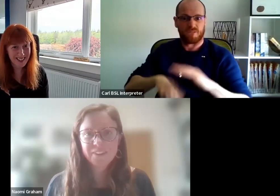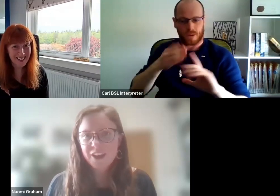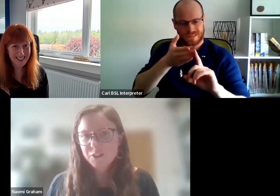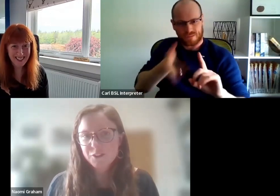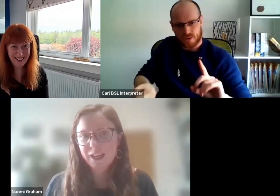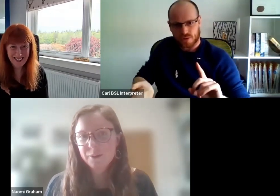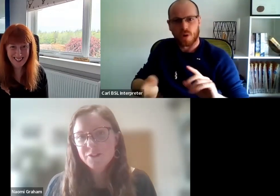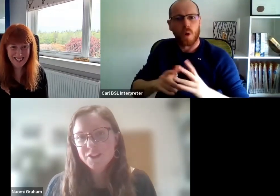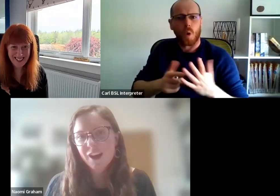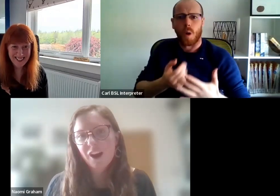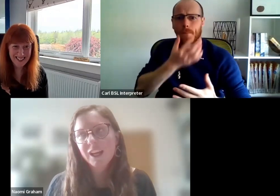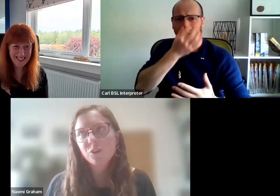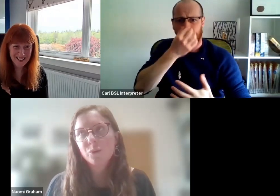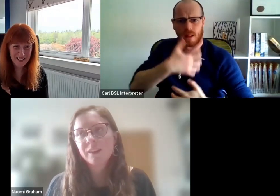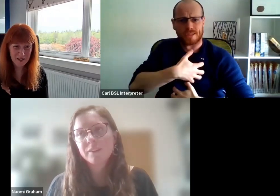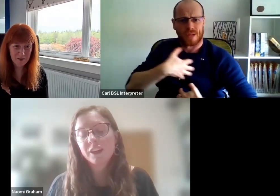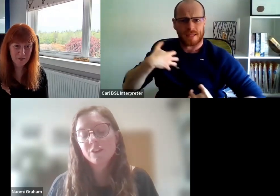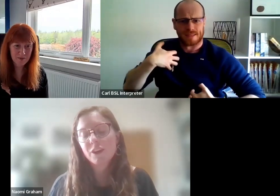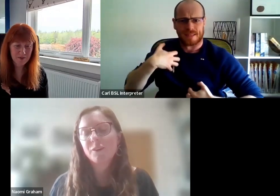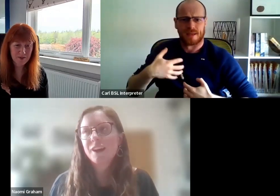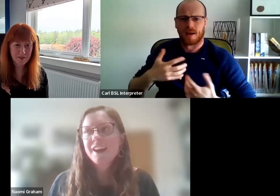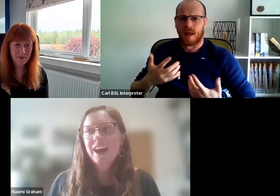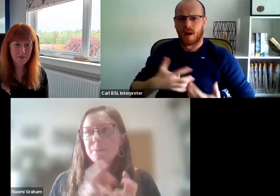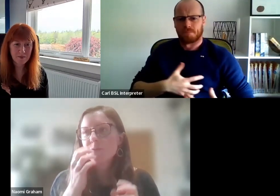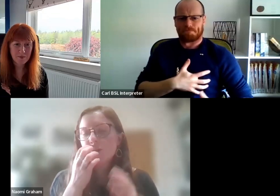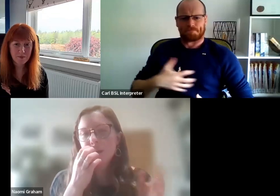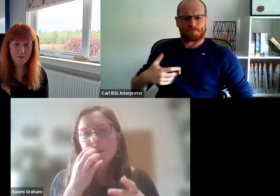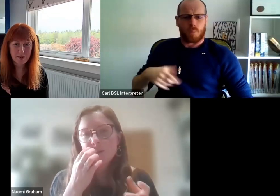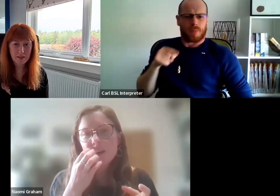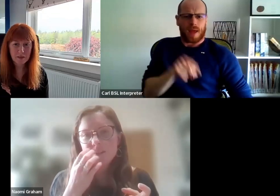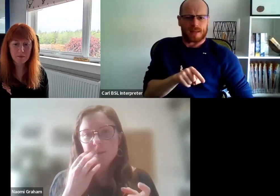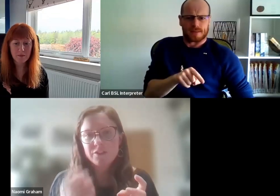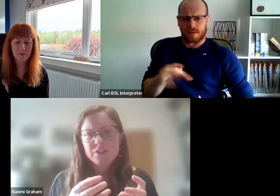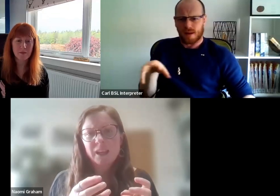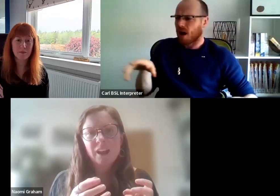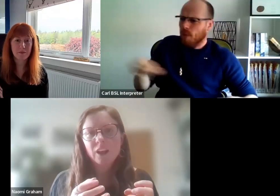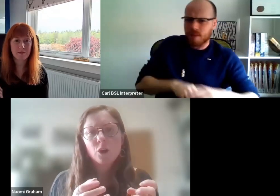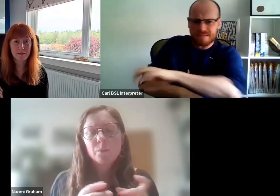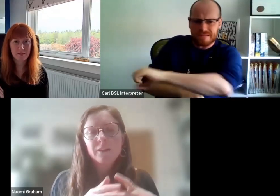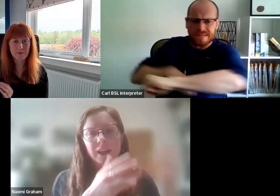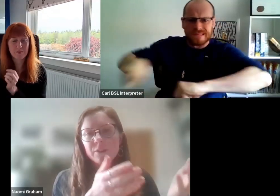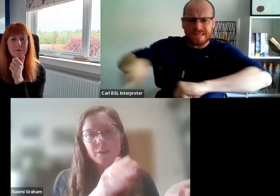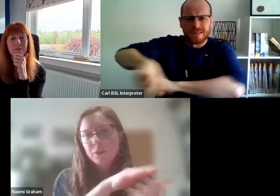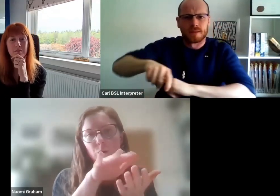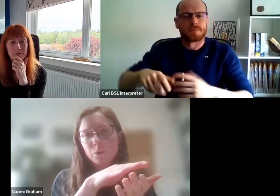Great question, I always so, people often ask this question to me like 'oh but if I give someone a